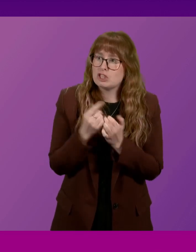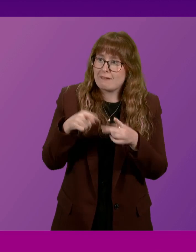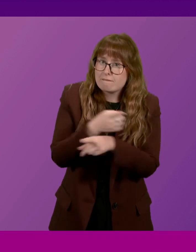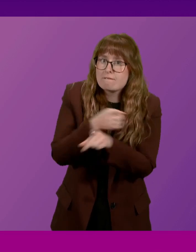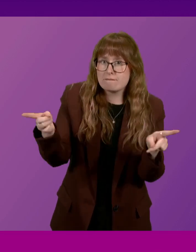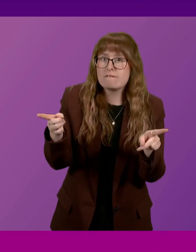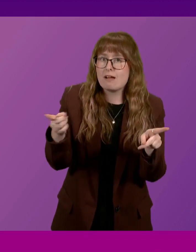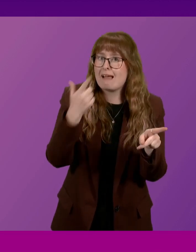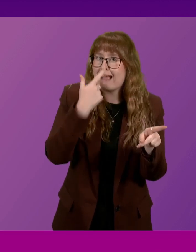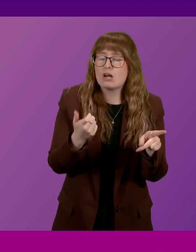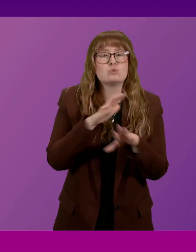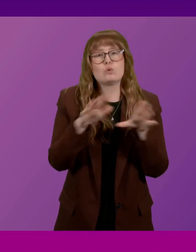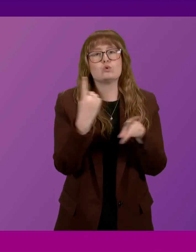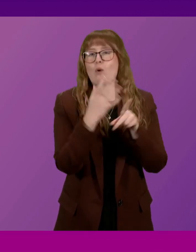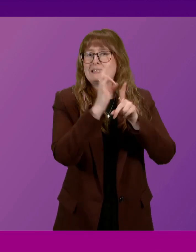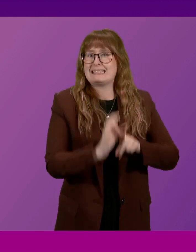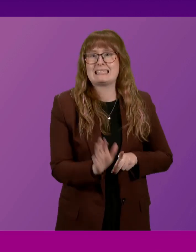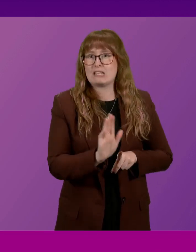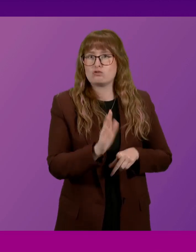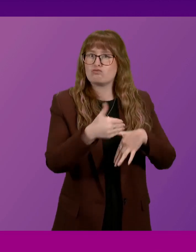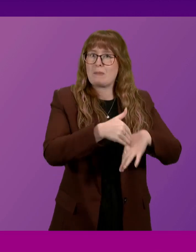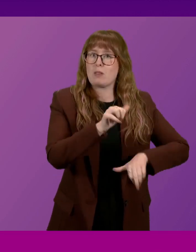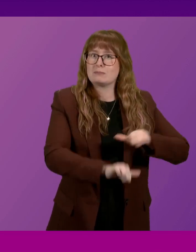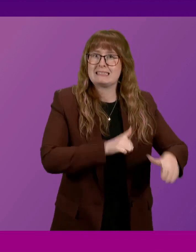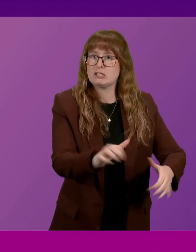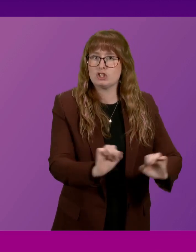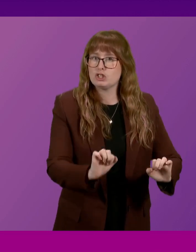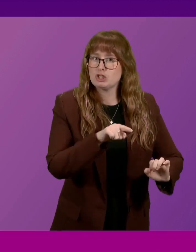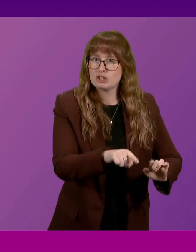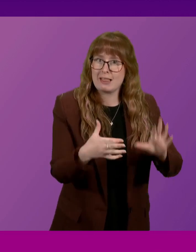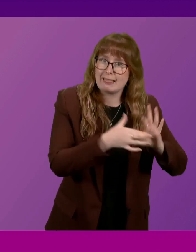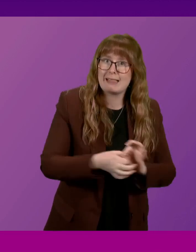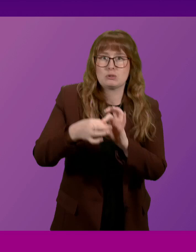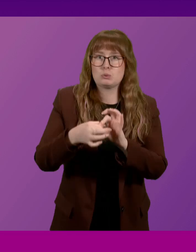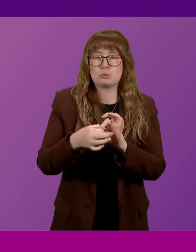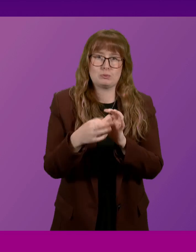would not refer to details of any criminal proceedings in relation to those incidents.